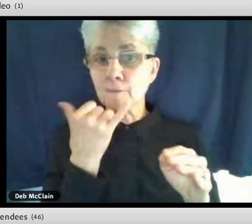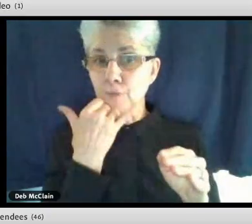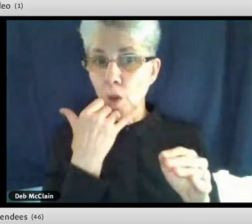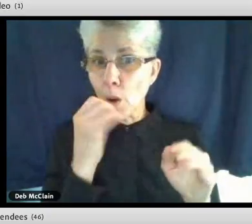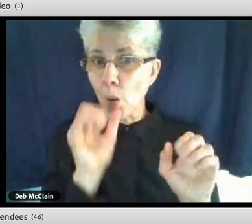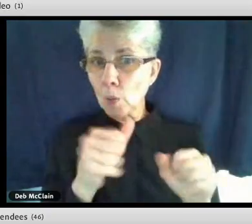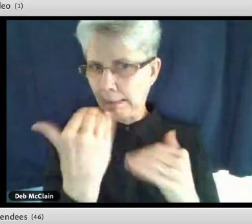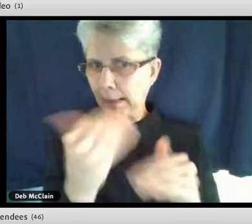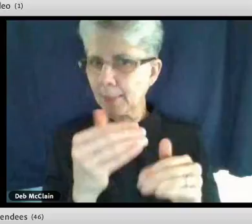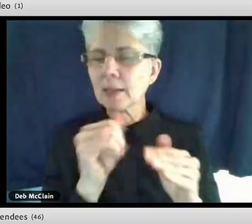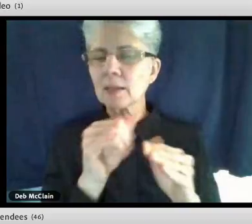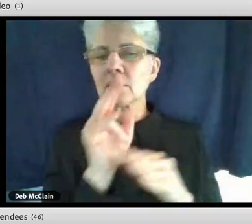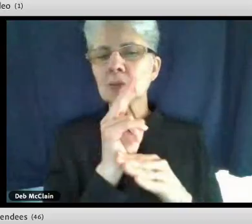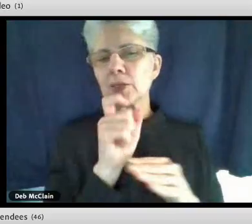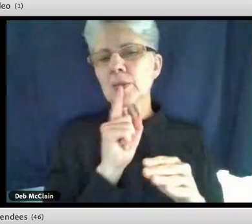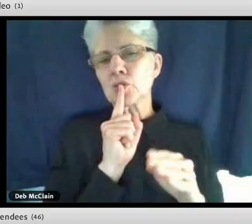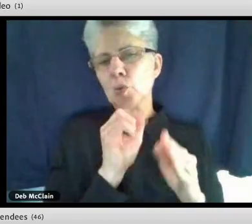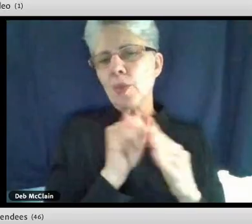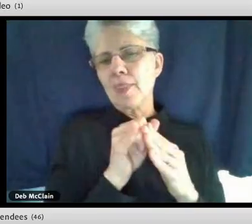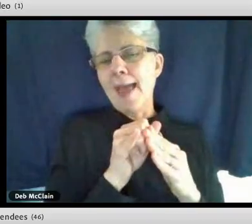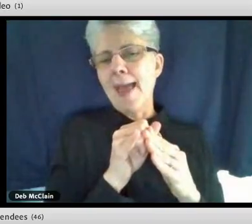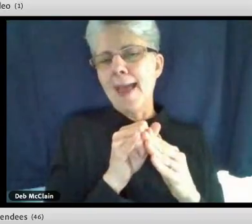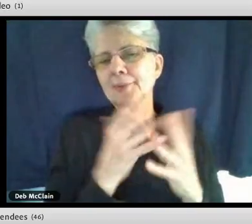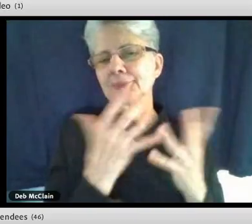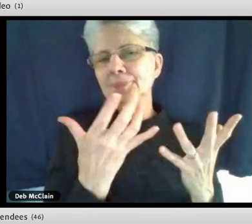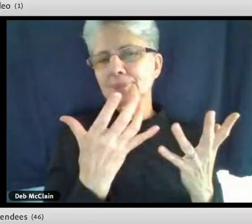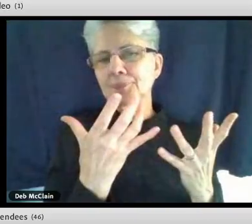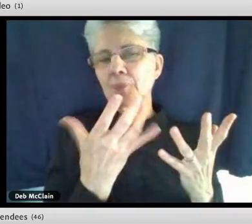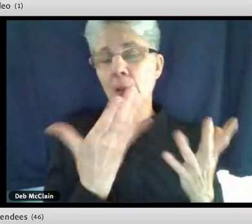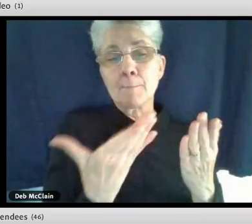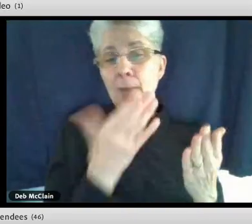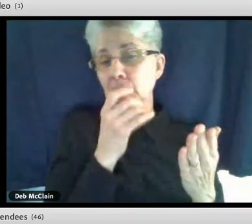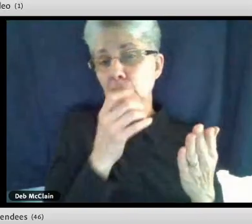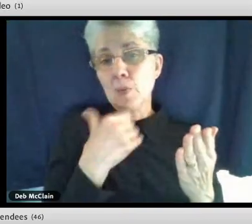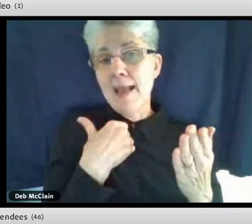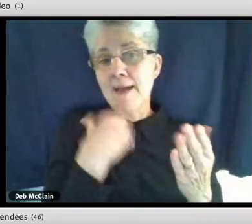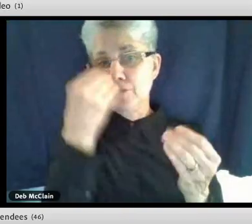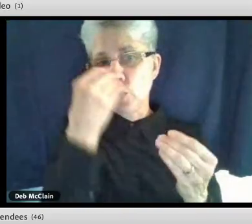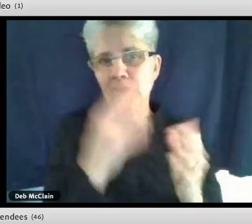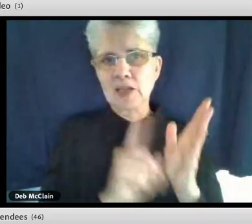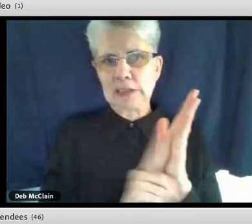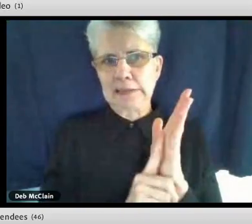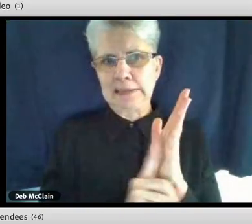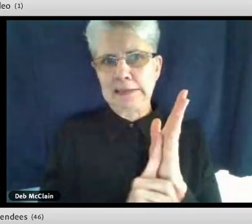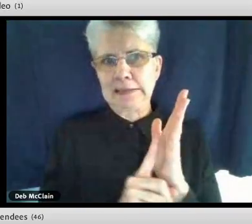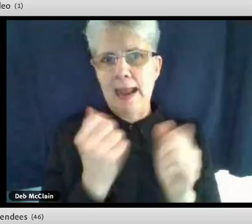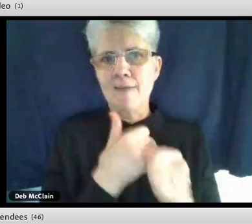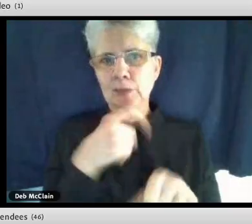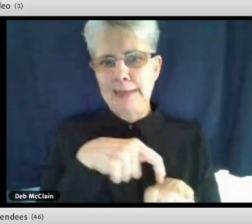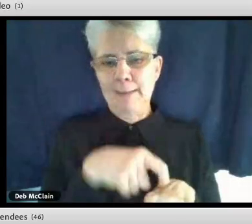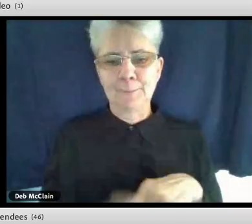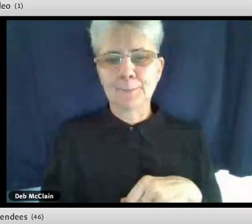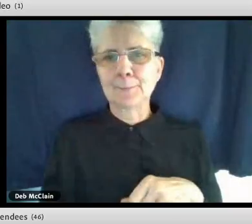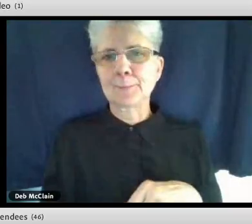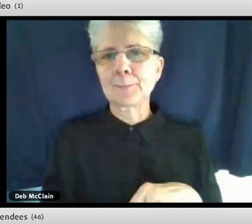set to notify you every 5 minutes. You know, know when to walk away. You don't have to have every single detail every single minute, and I am a news junkie,